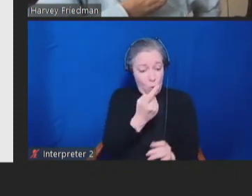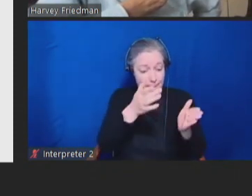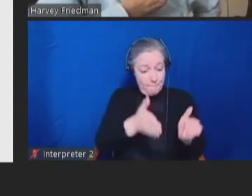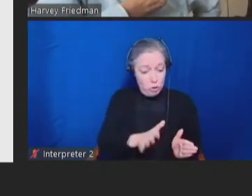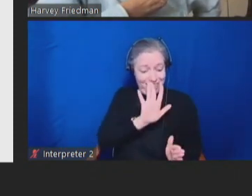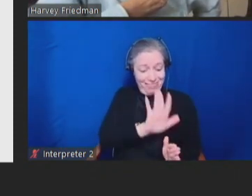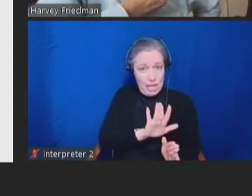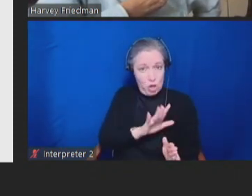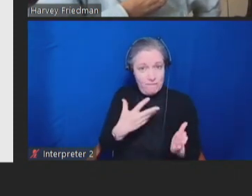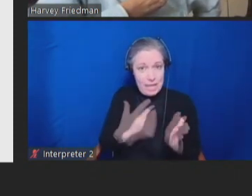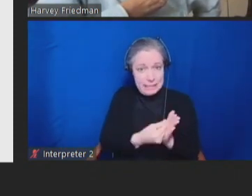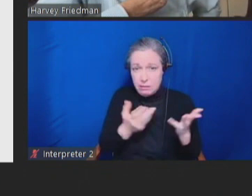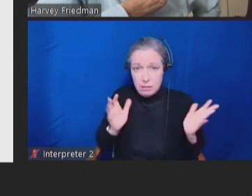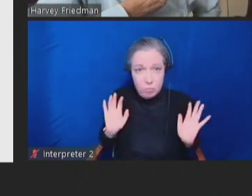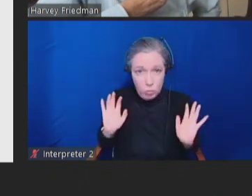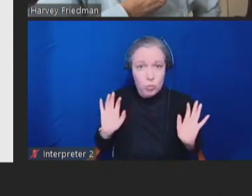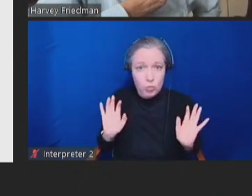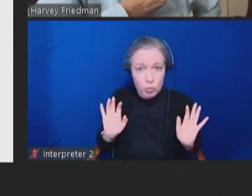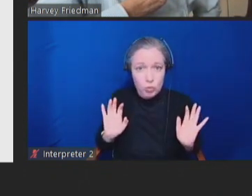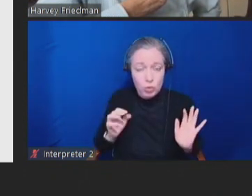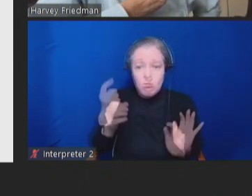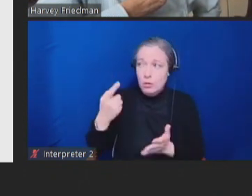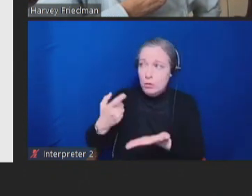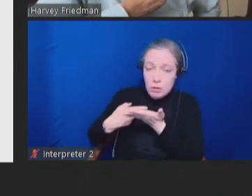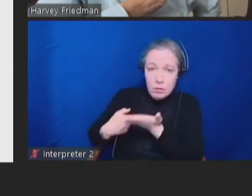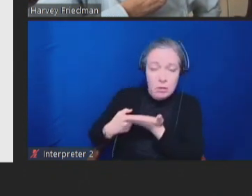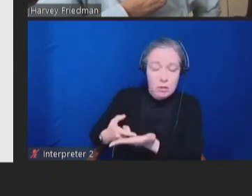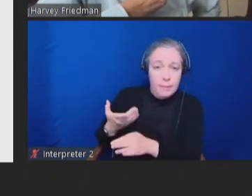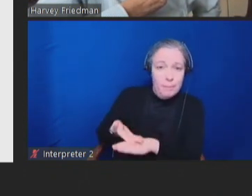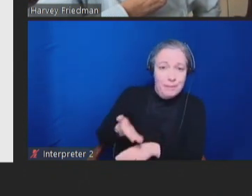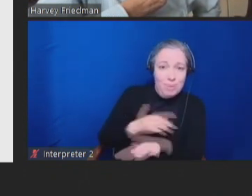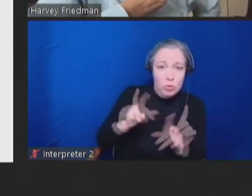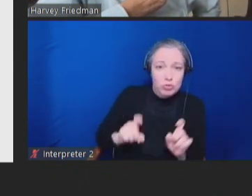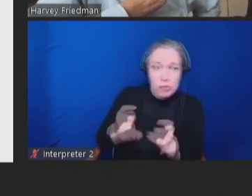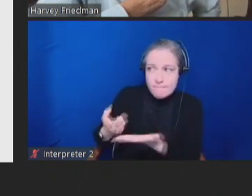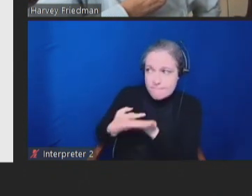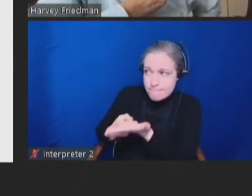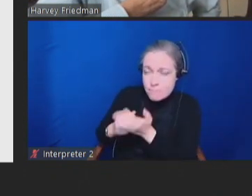we had extensive discussions with the FDA about how optimally to monitor for